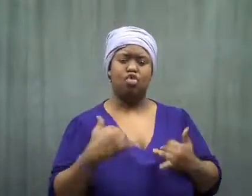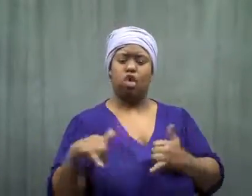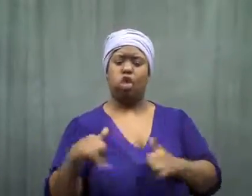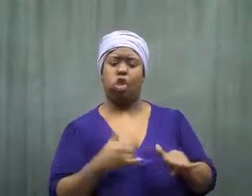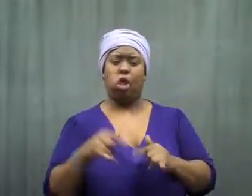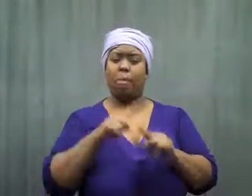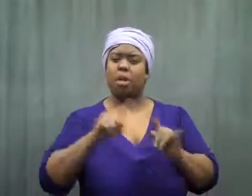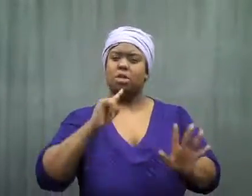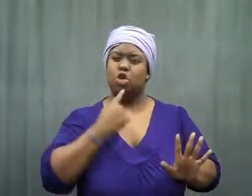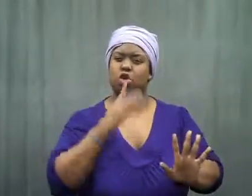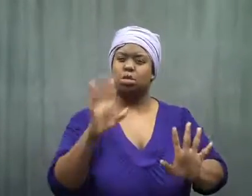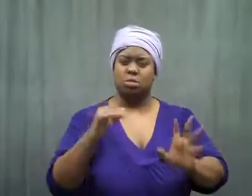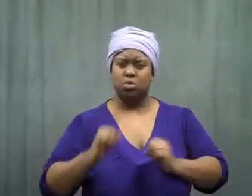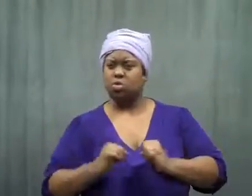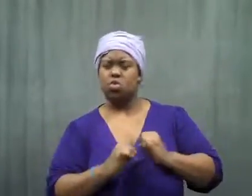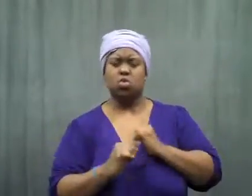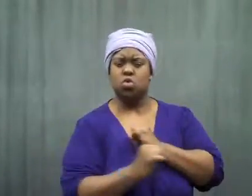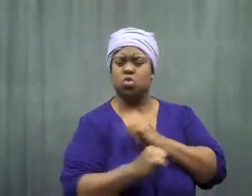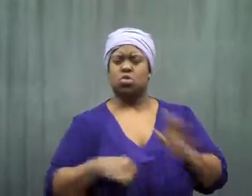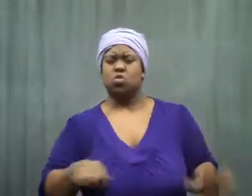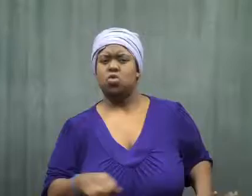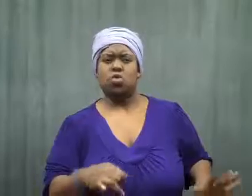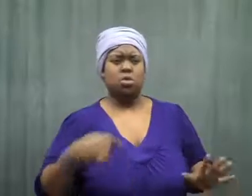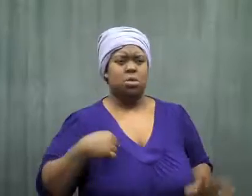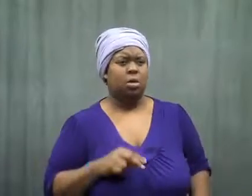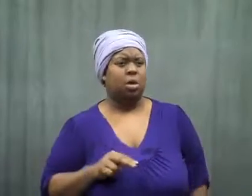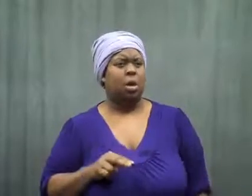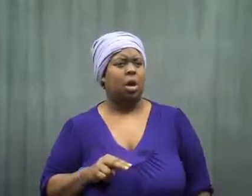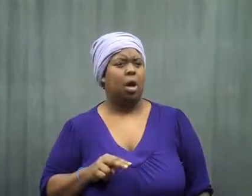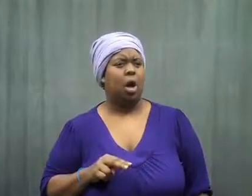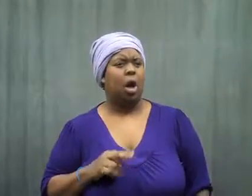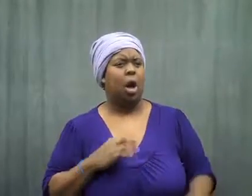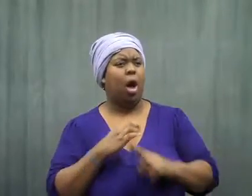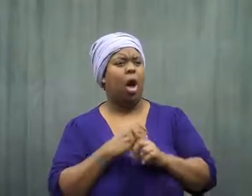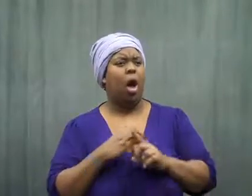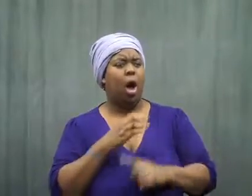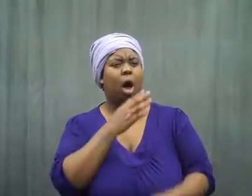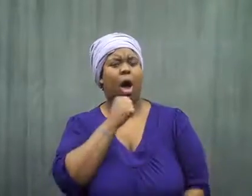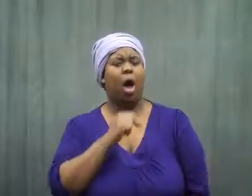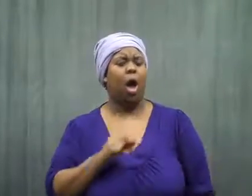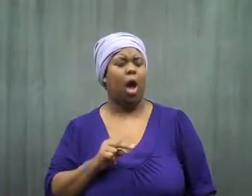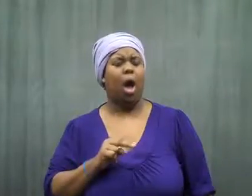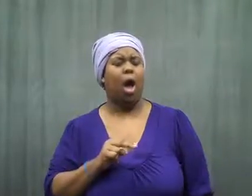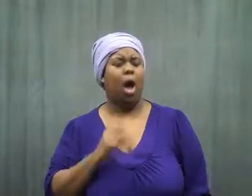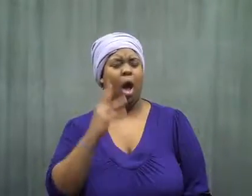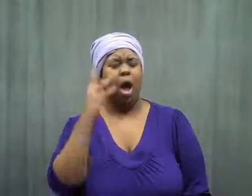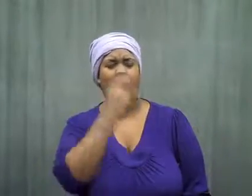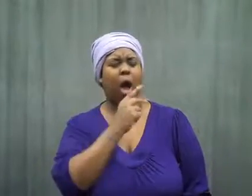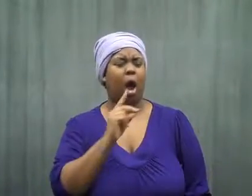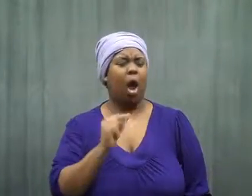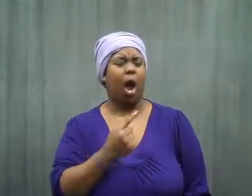The guy was kind of playing with the dog, but was serious too.